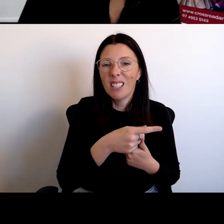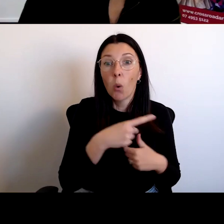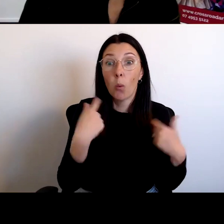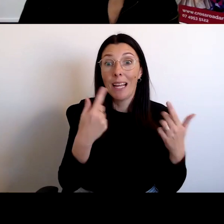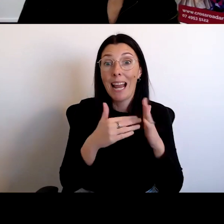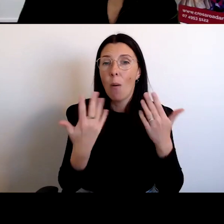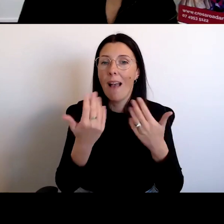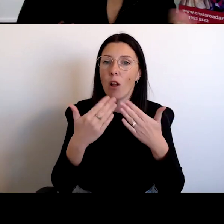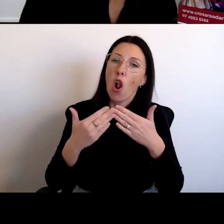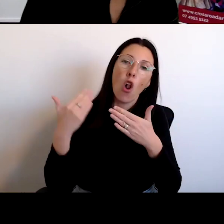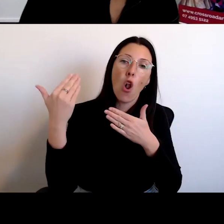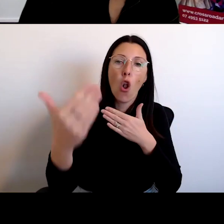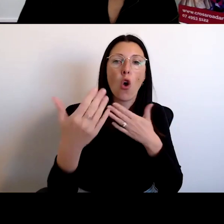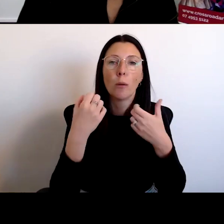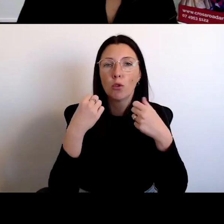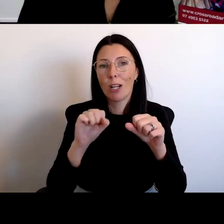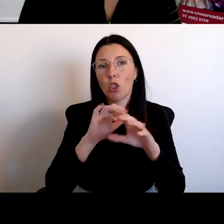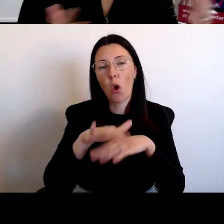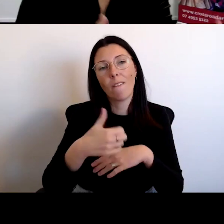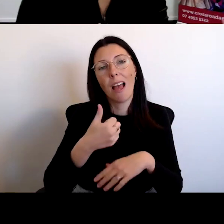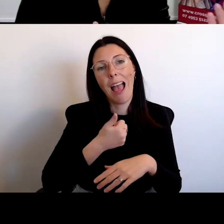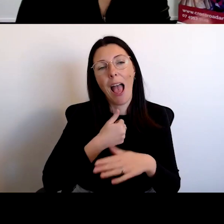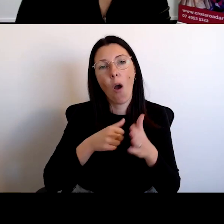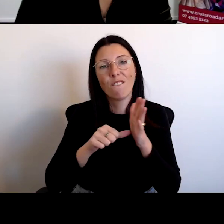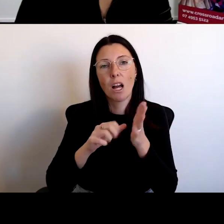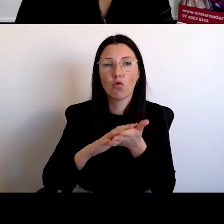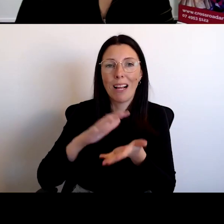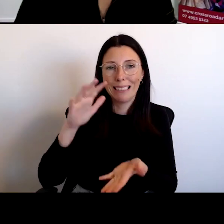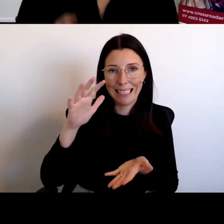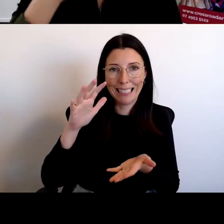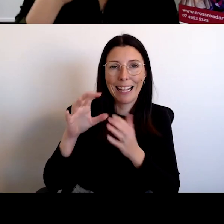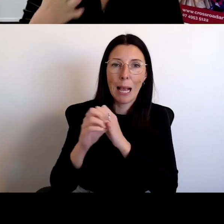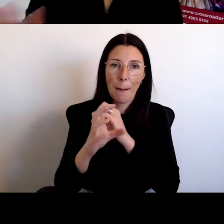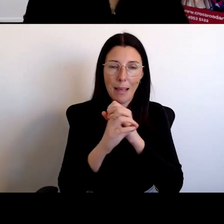our fundraising campaigns look like now, it all came out of having that role.